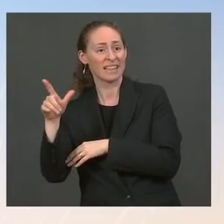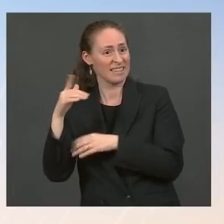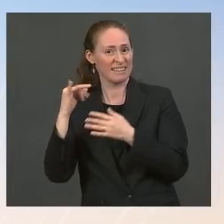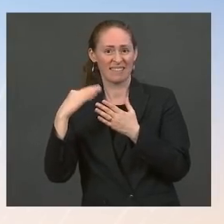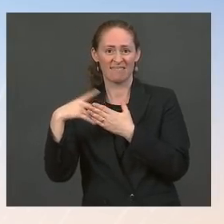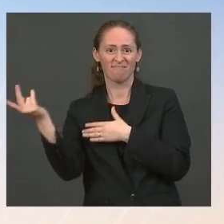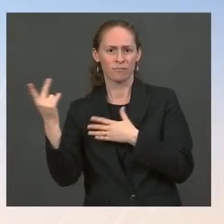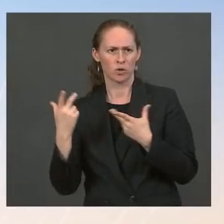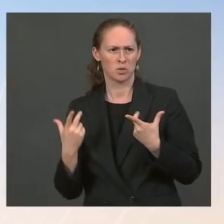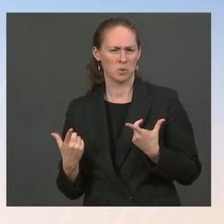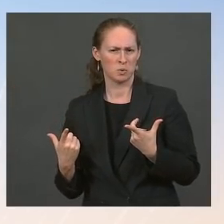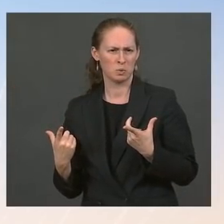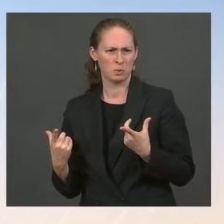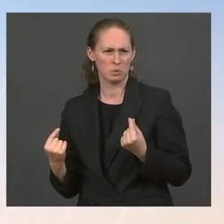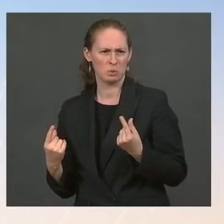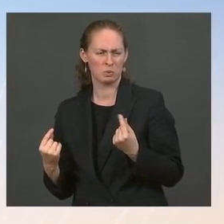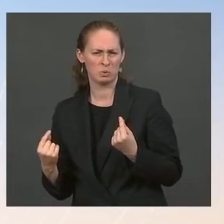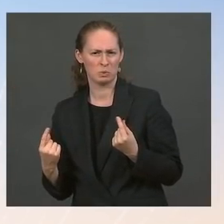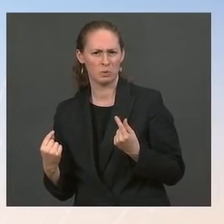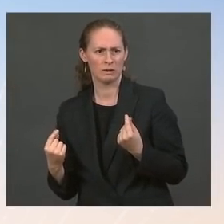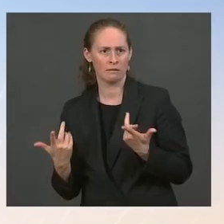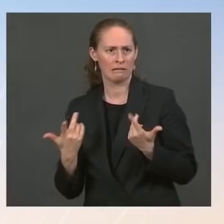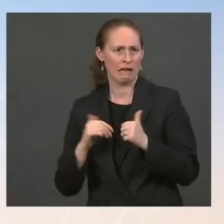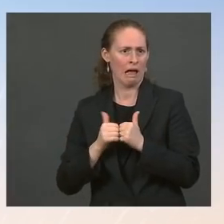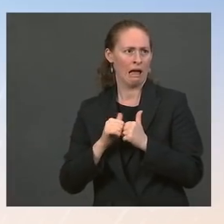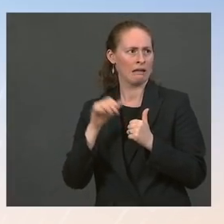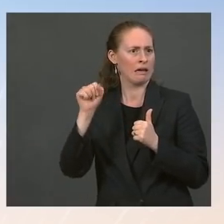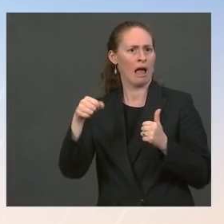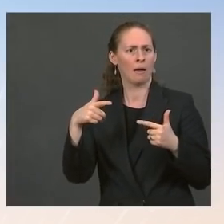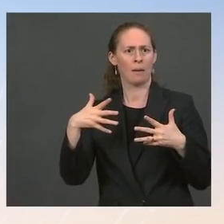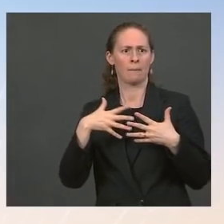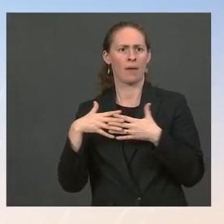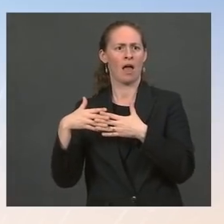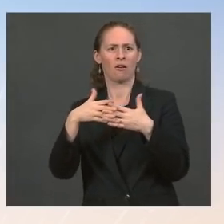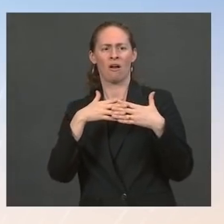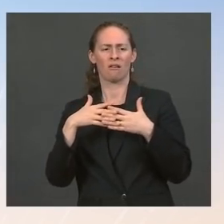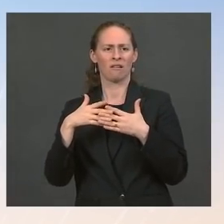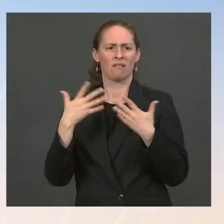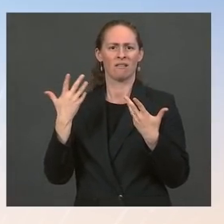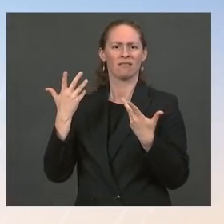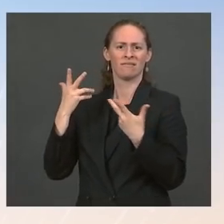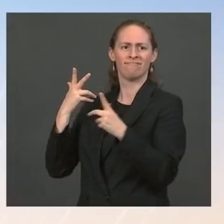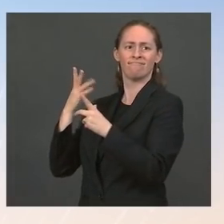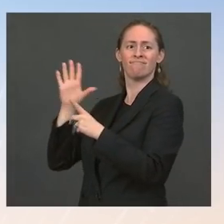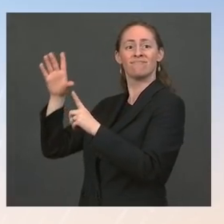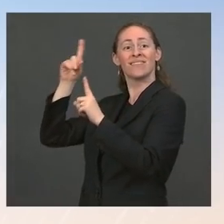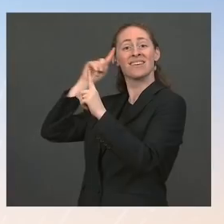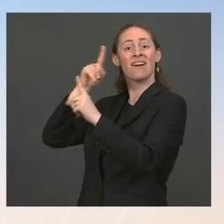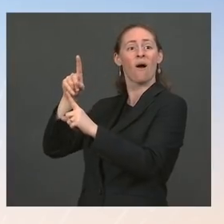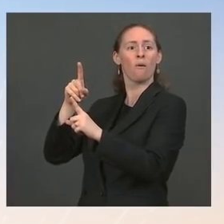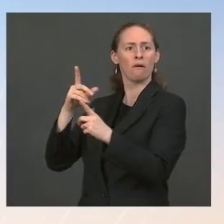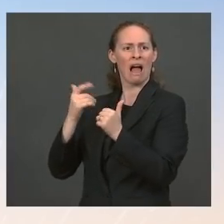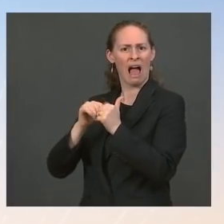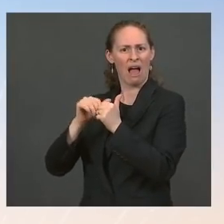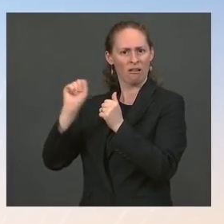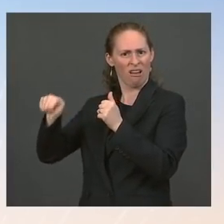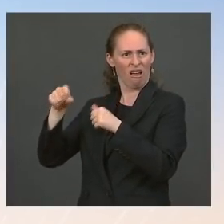that the President has set out? Ms. Psaki: Well, I'm not going to speculate what's in or out as the negotiations are continuing.